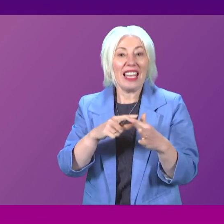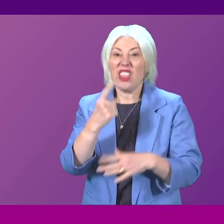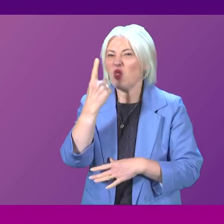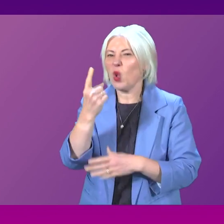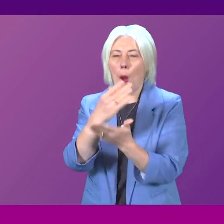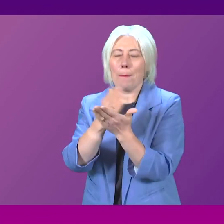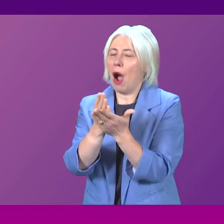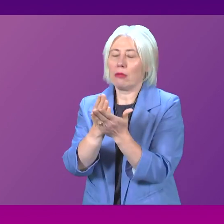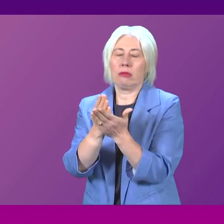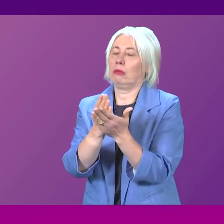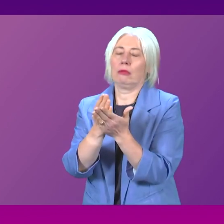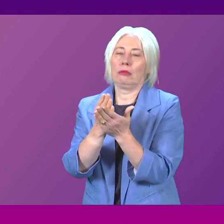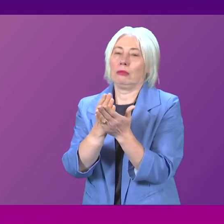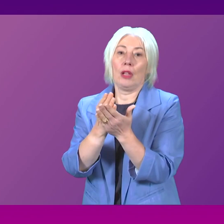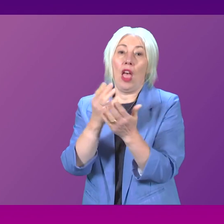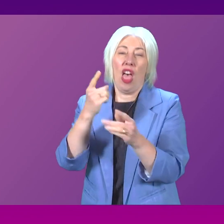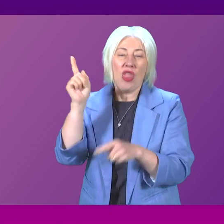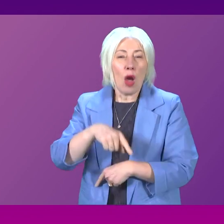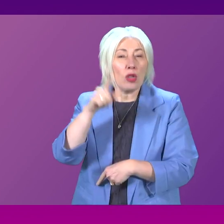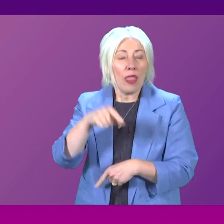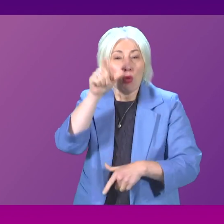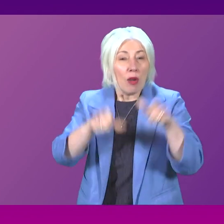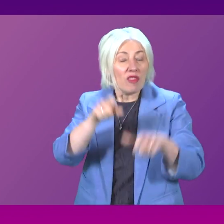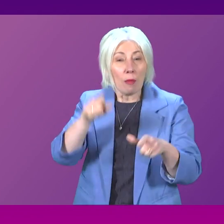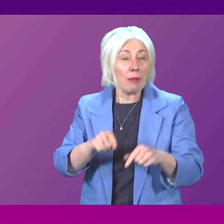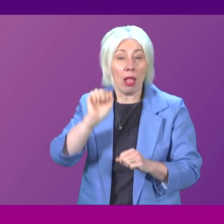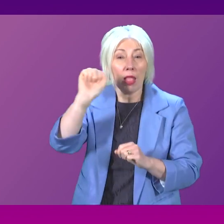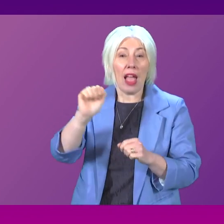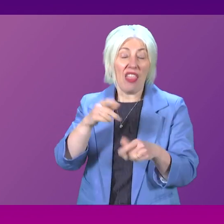Every week, thousands of people are seen in acute assessment units.